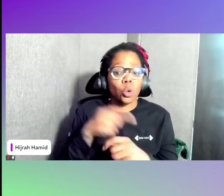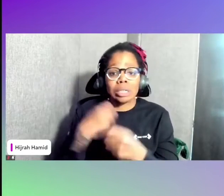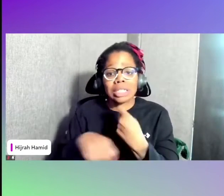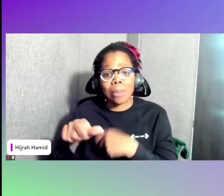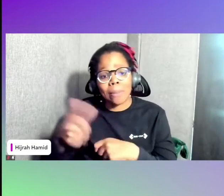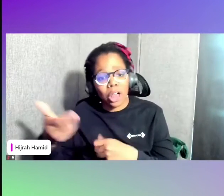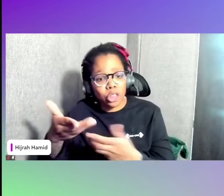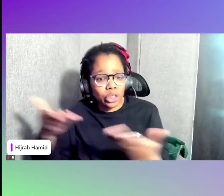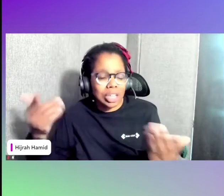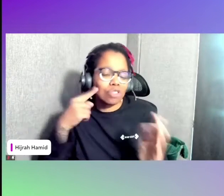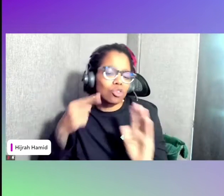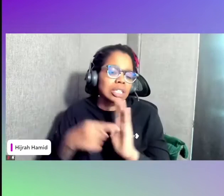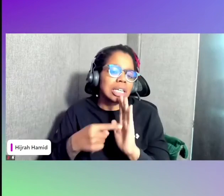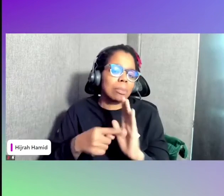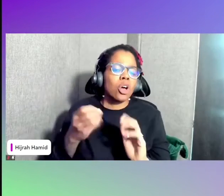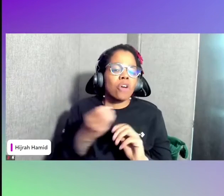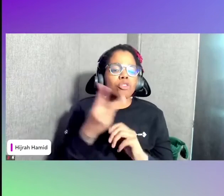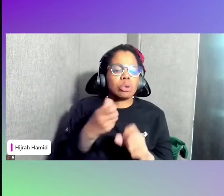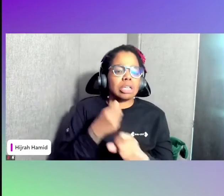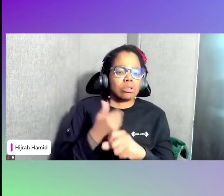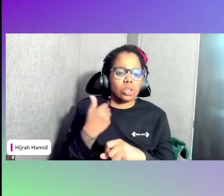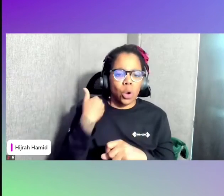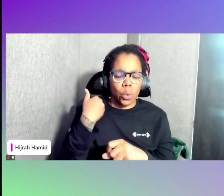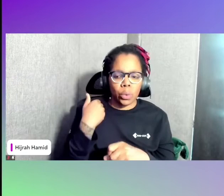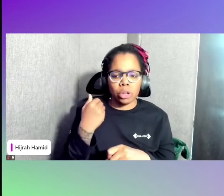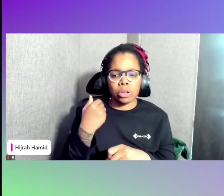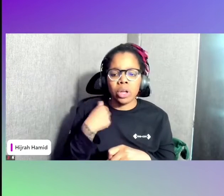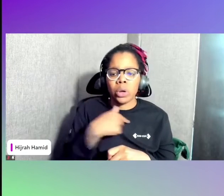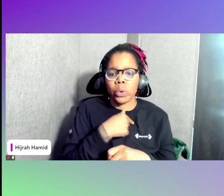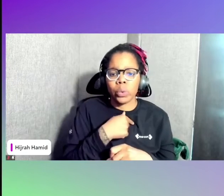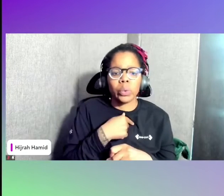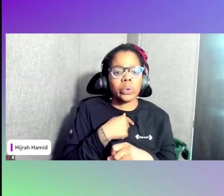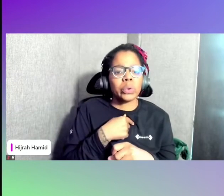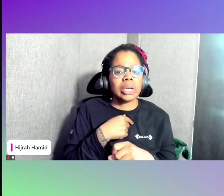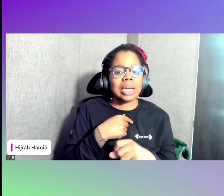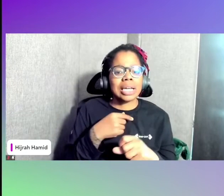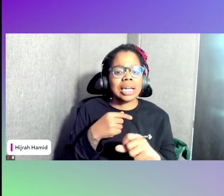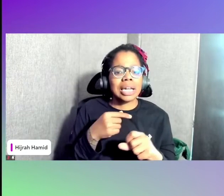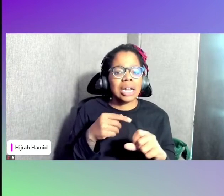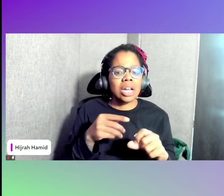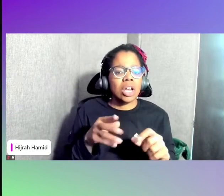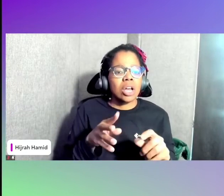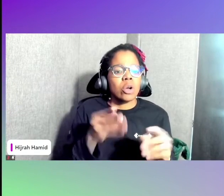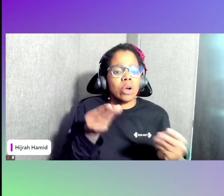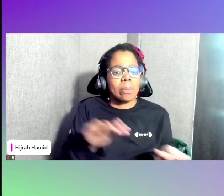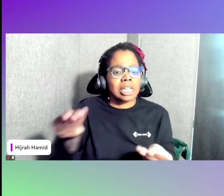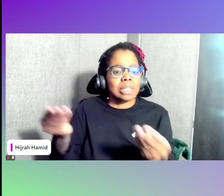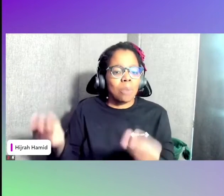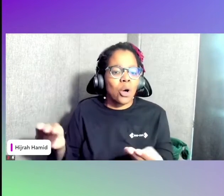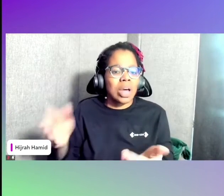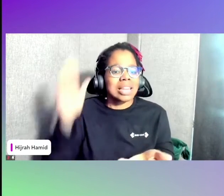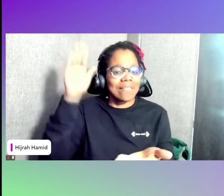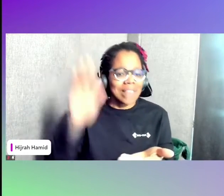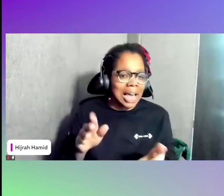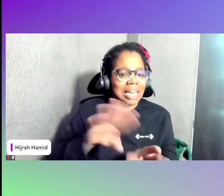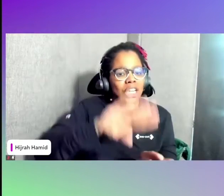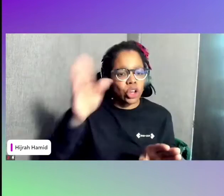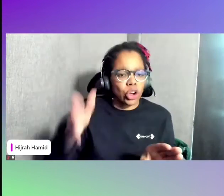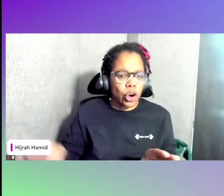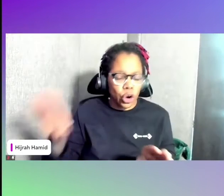tactile graphics don't convey semantic information using color, so we sub out other things for colors. Service for example a couple couple